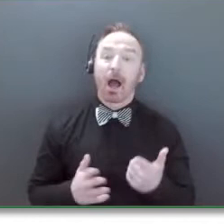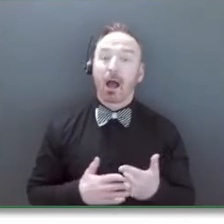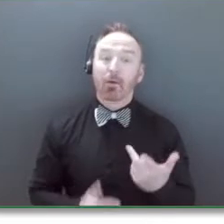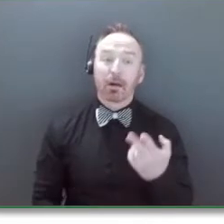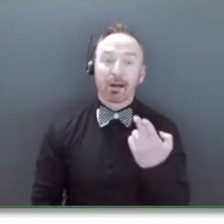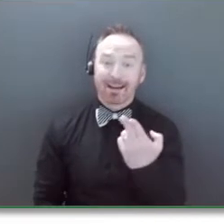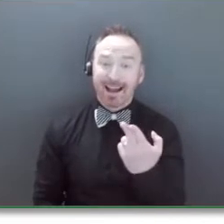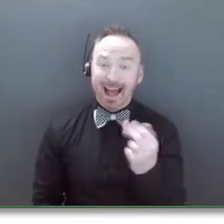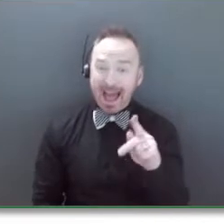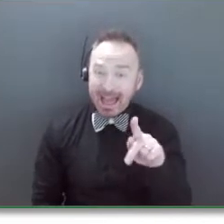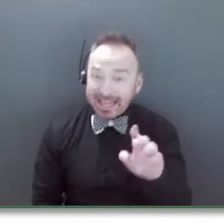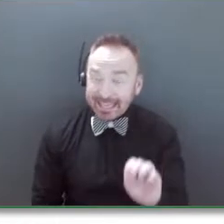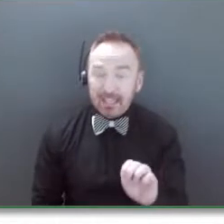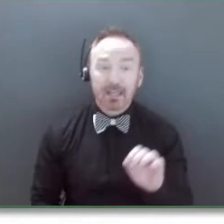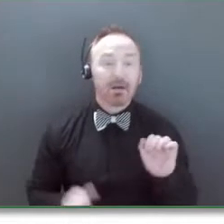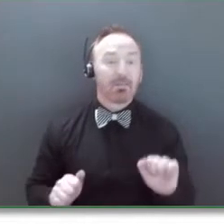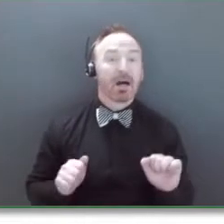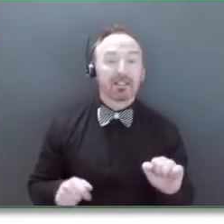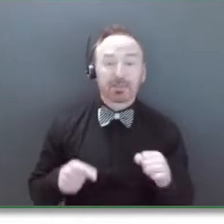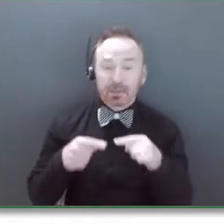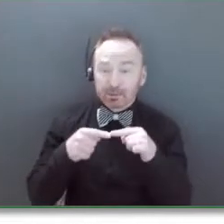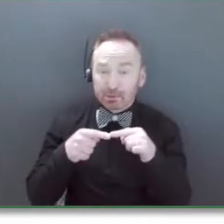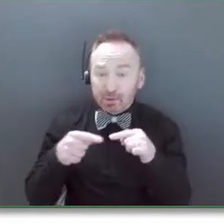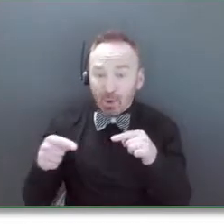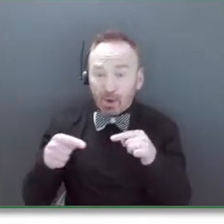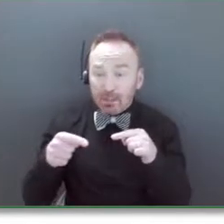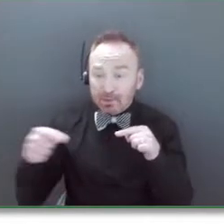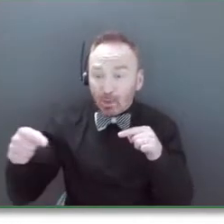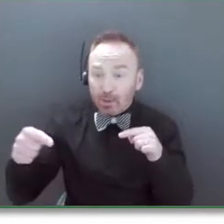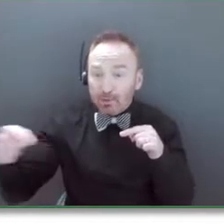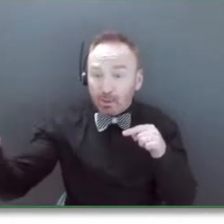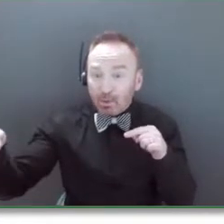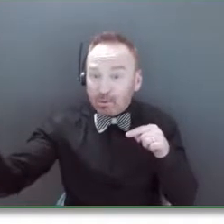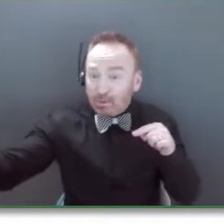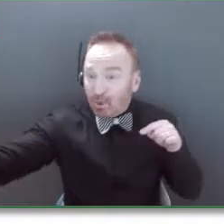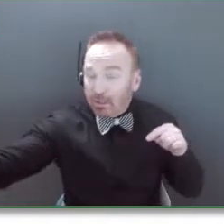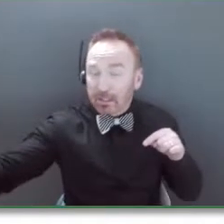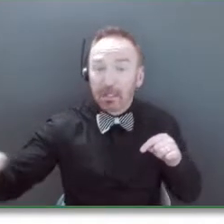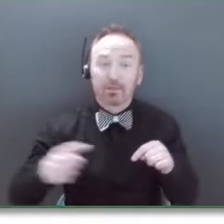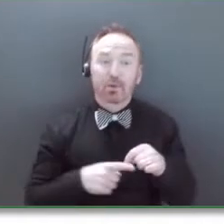lengths, different destinations around the greater Vancouver area.